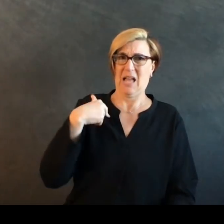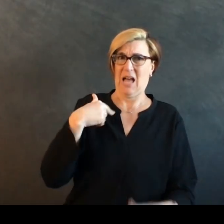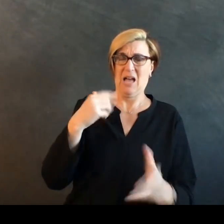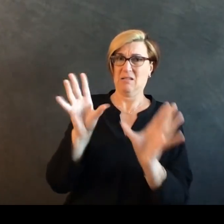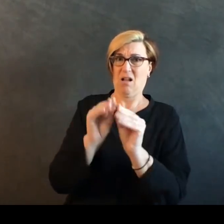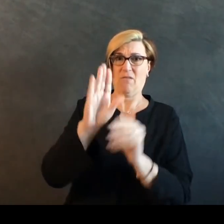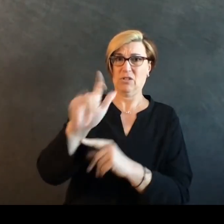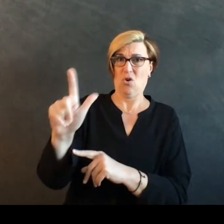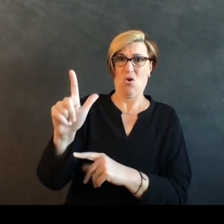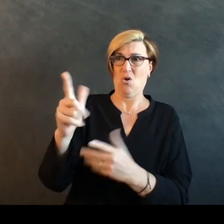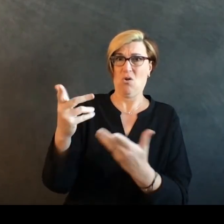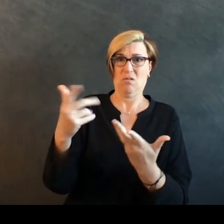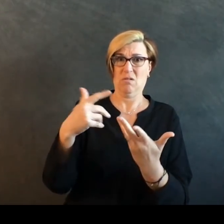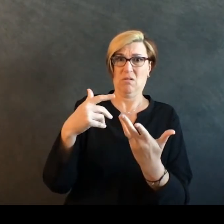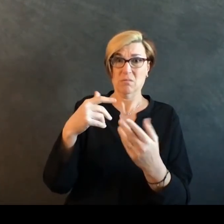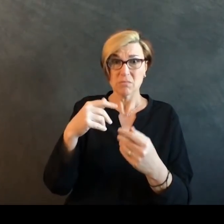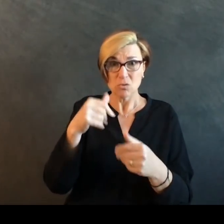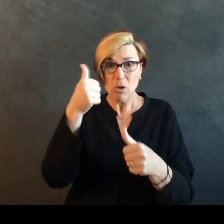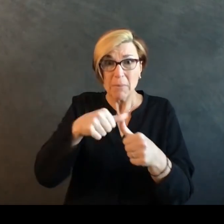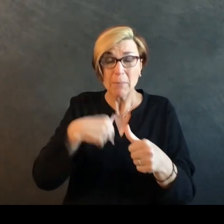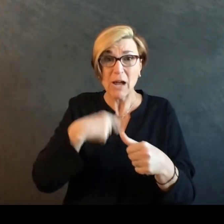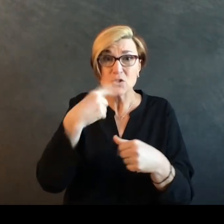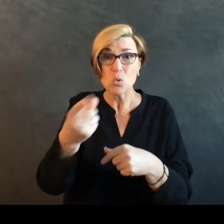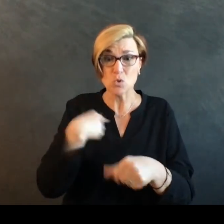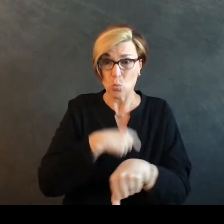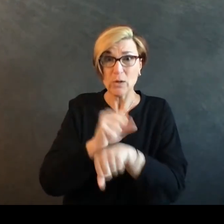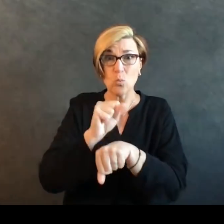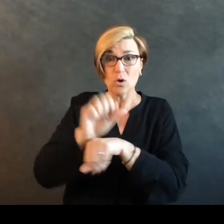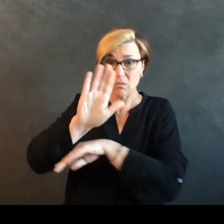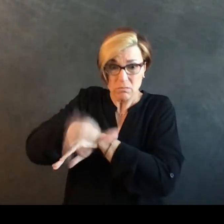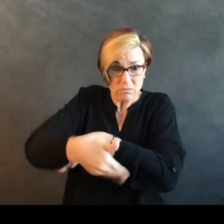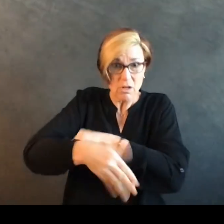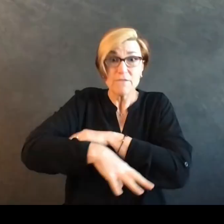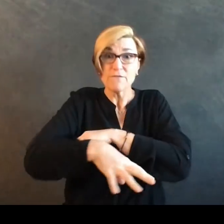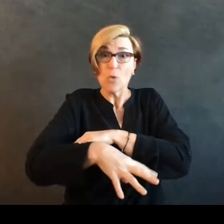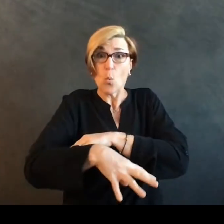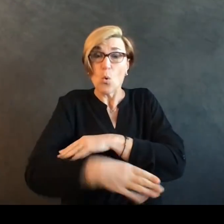working till 4:00 o'clock I believe we just put up the Federal Register with